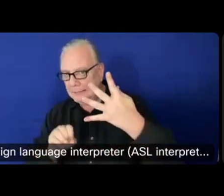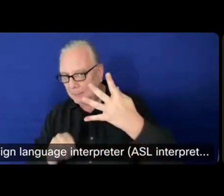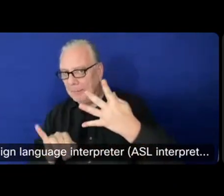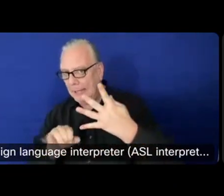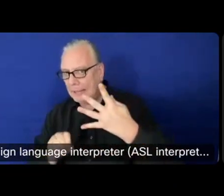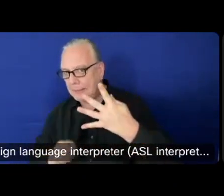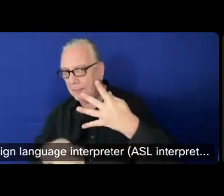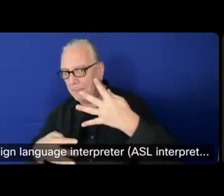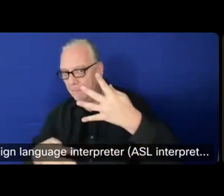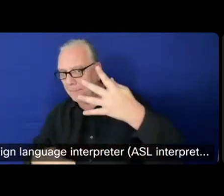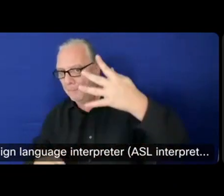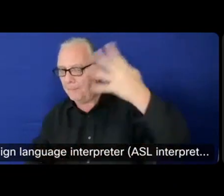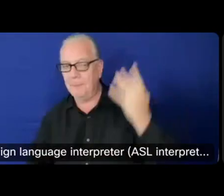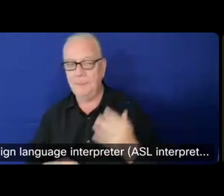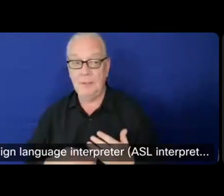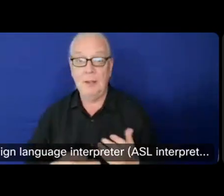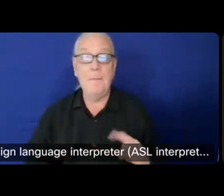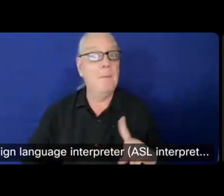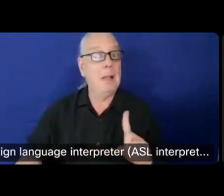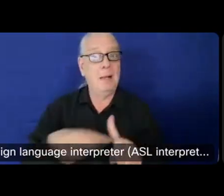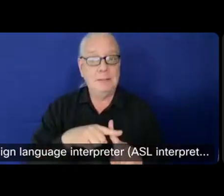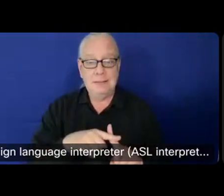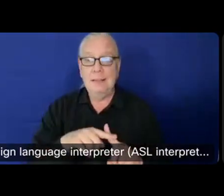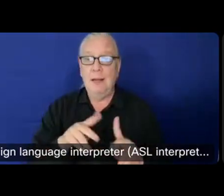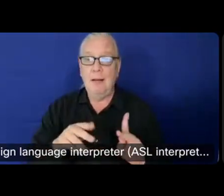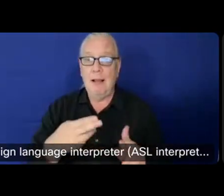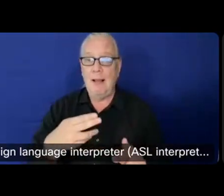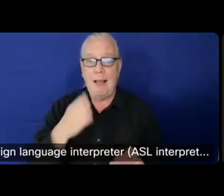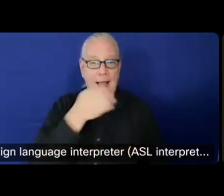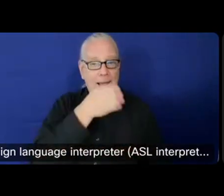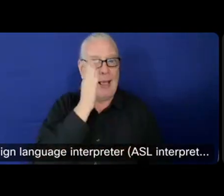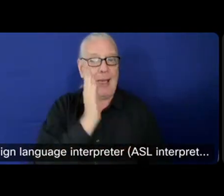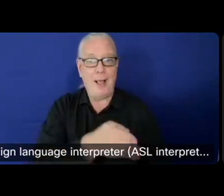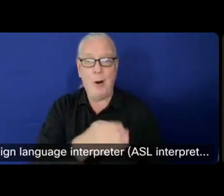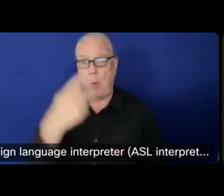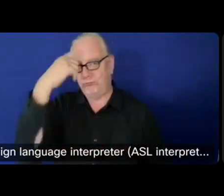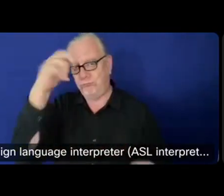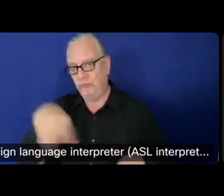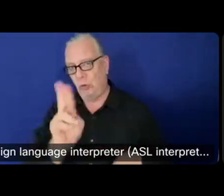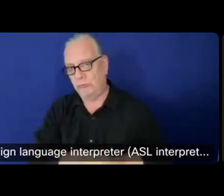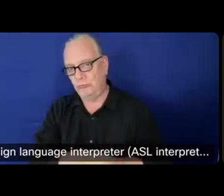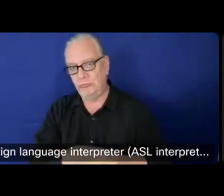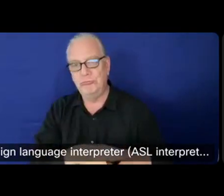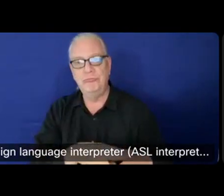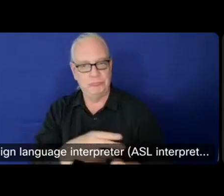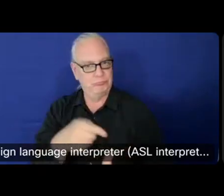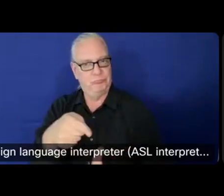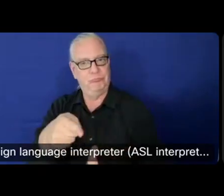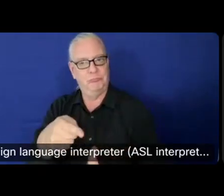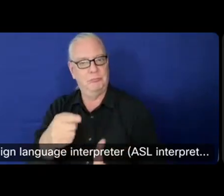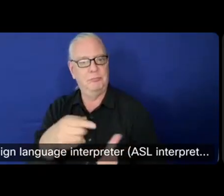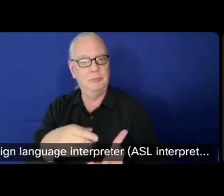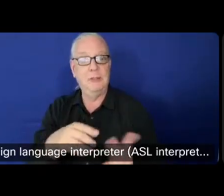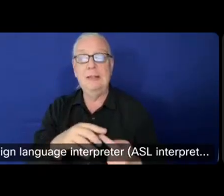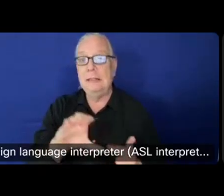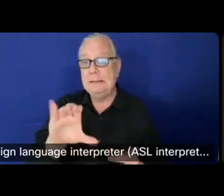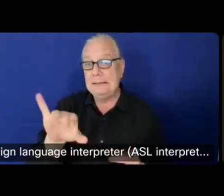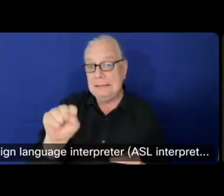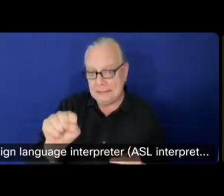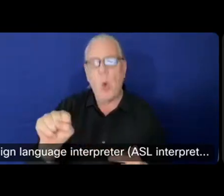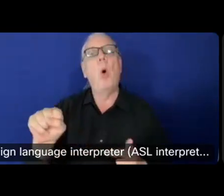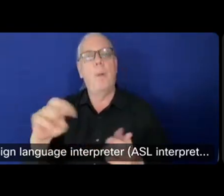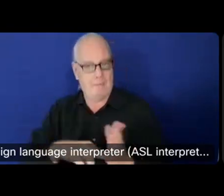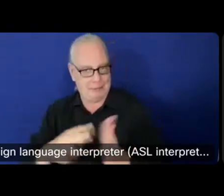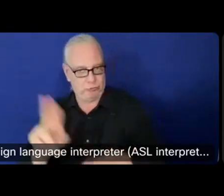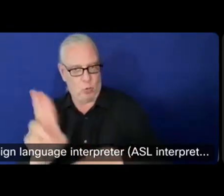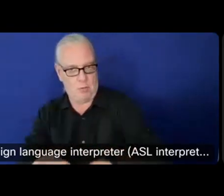layer of heteronormativity, cisnormativity. Because HIV